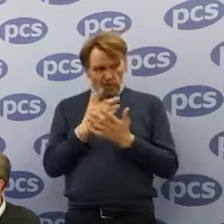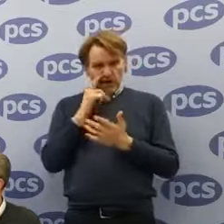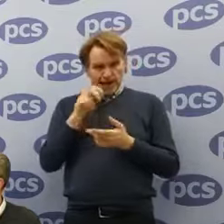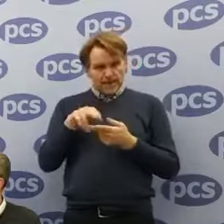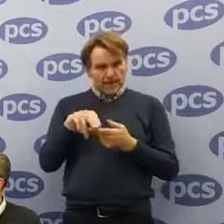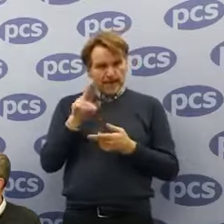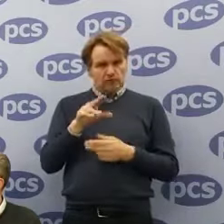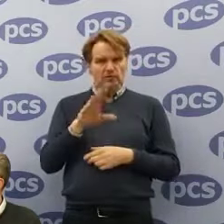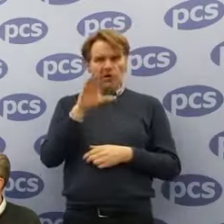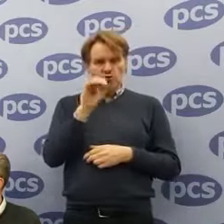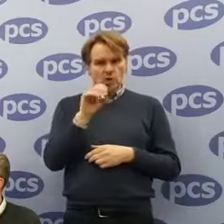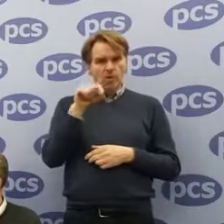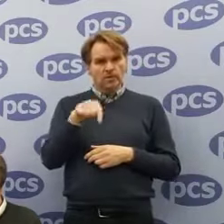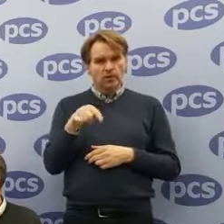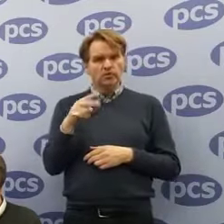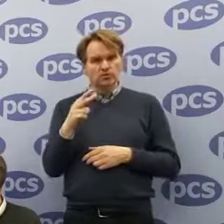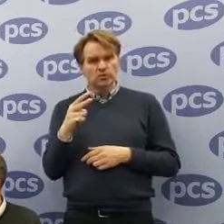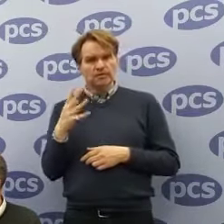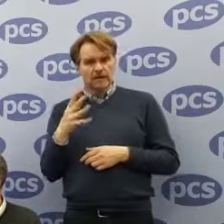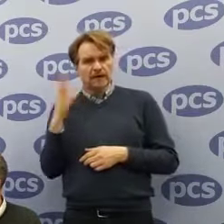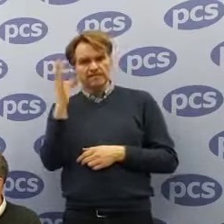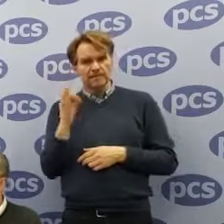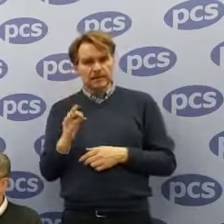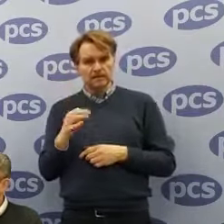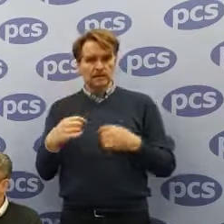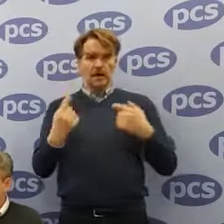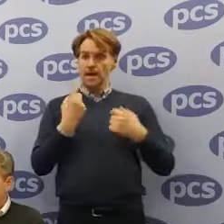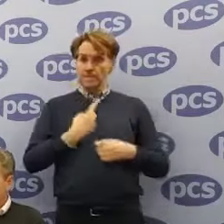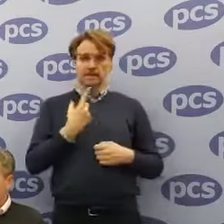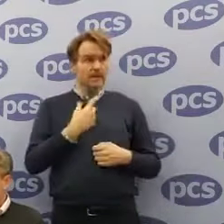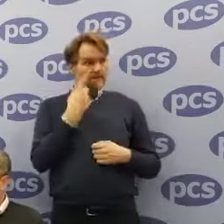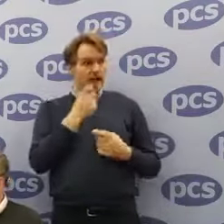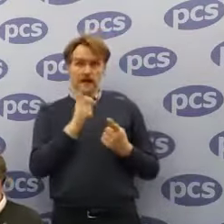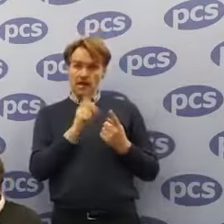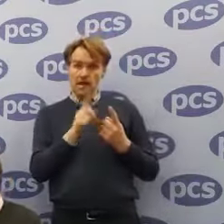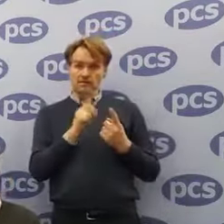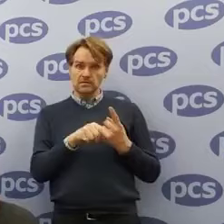So I'm happy to answer that, or happy for you to? so I'll just say what I think